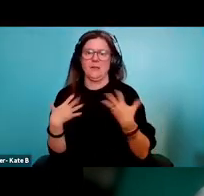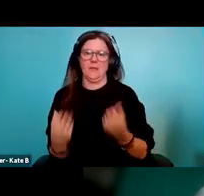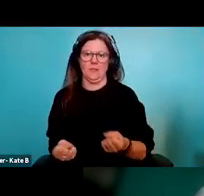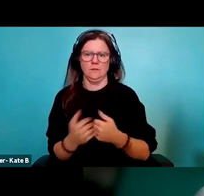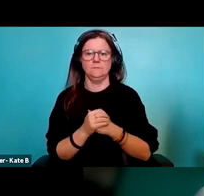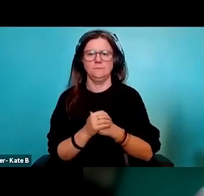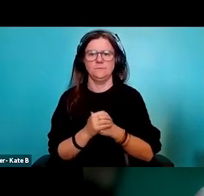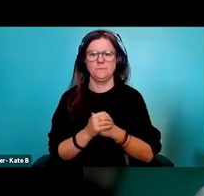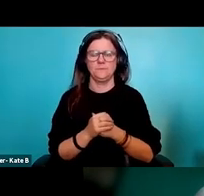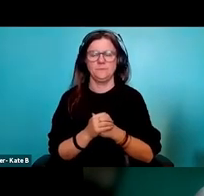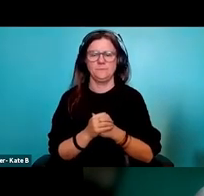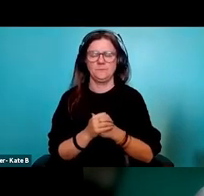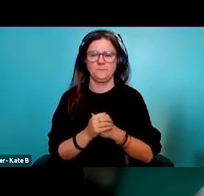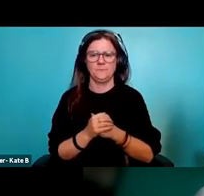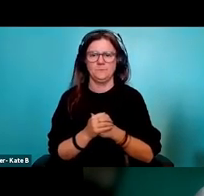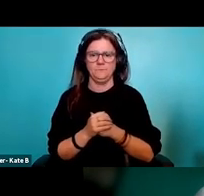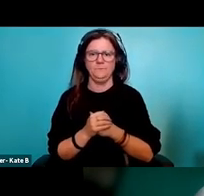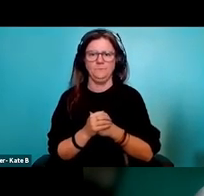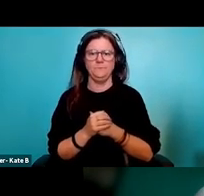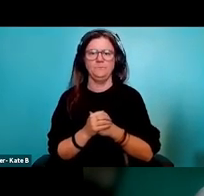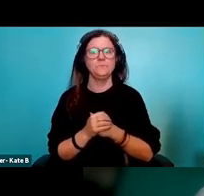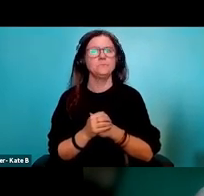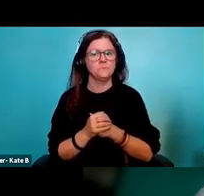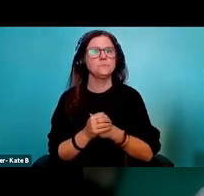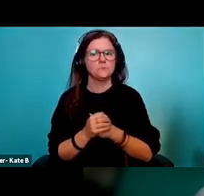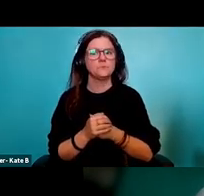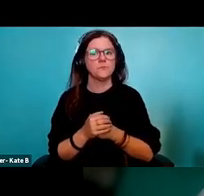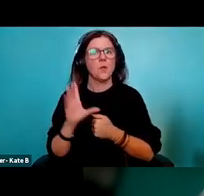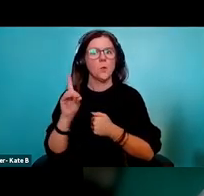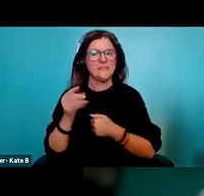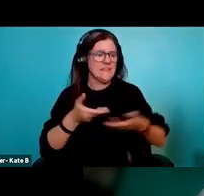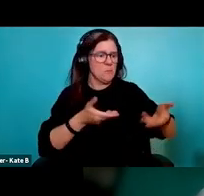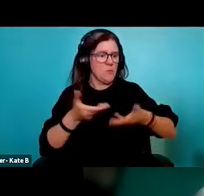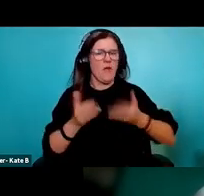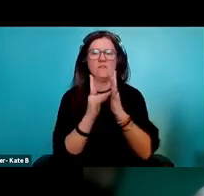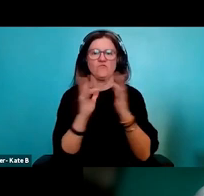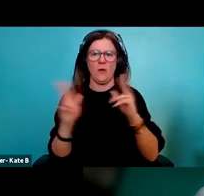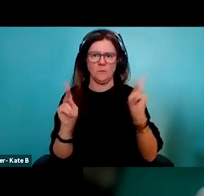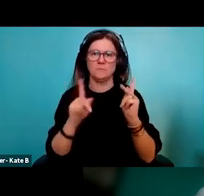We purposefully invited a mix of healthcare providers wanting to highlight the idea that